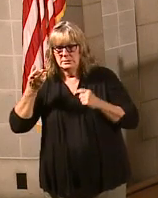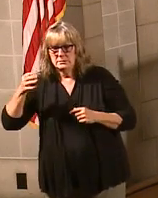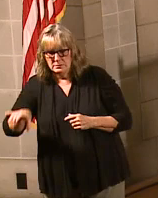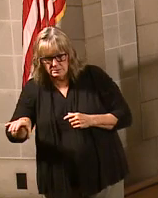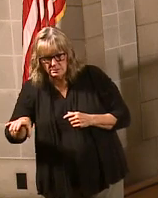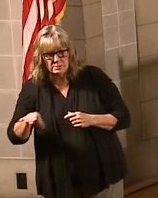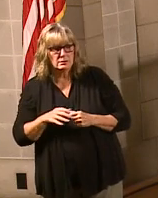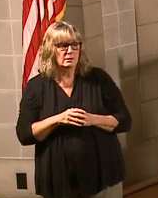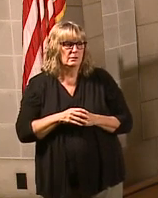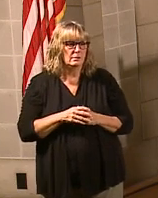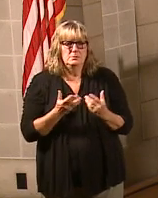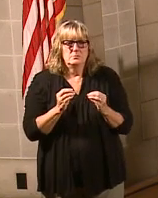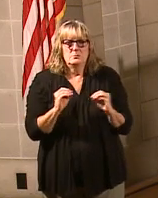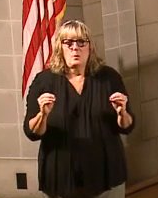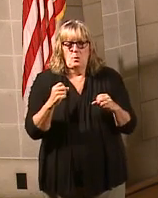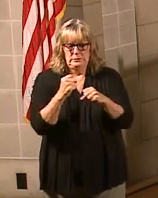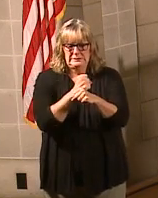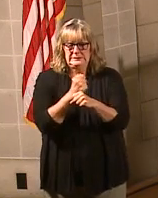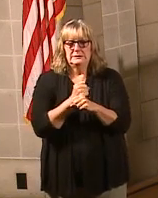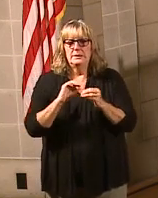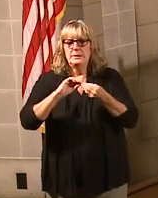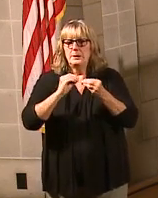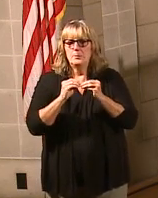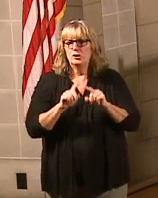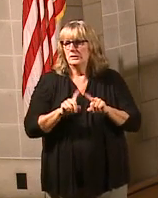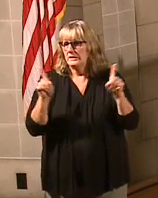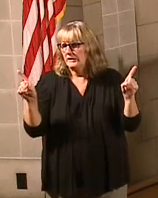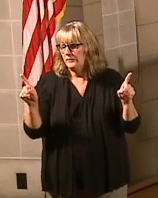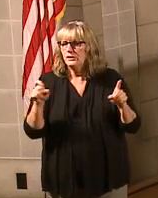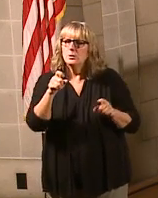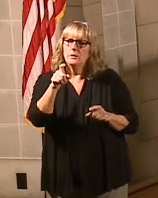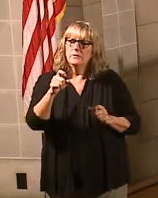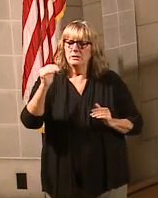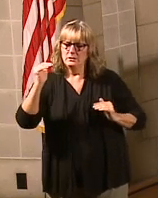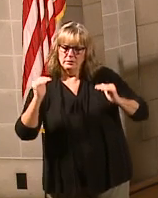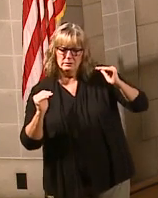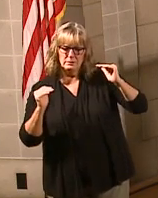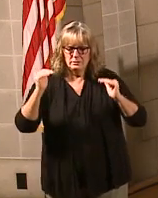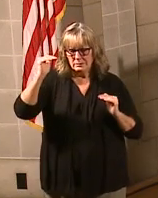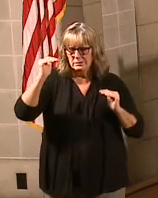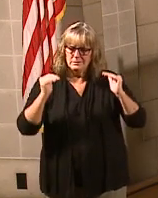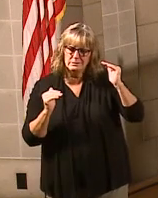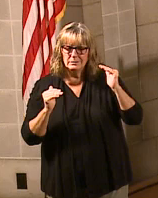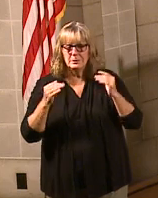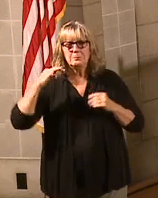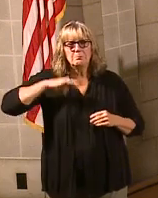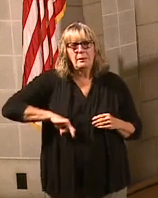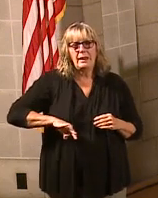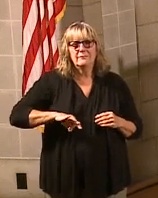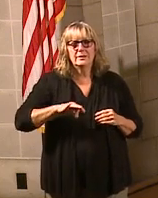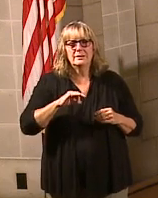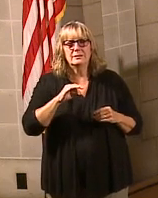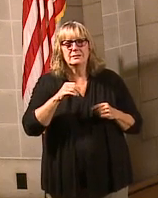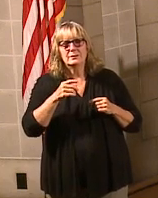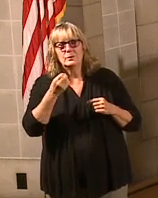I KNOW THERE'S A STUDY FROM